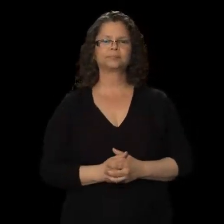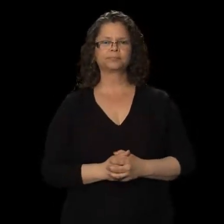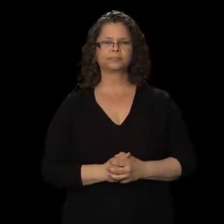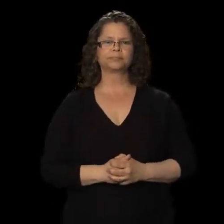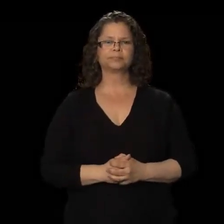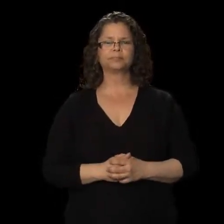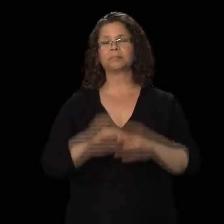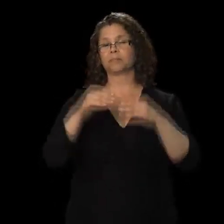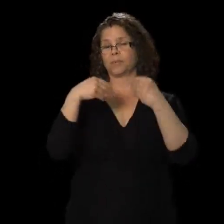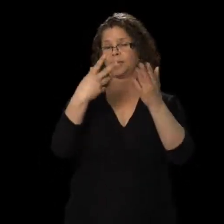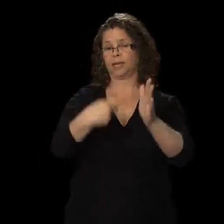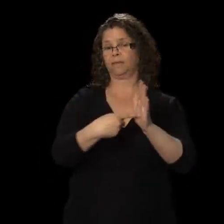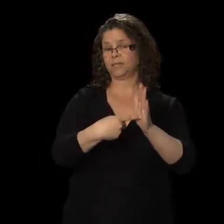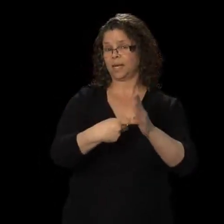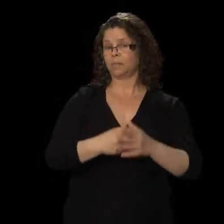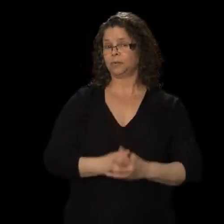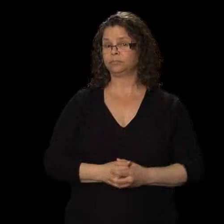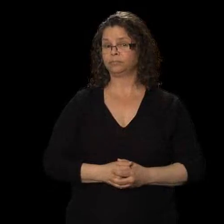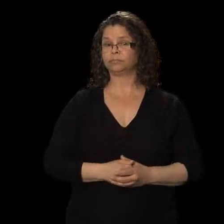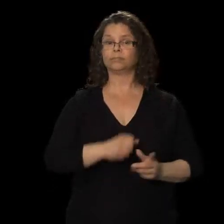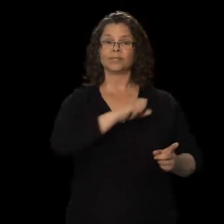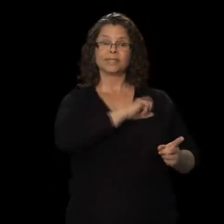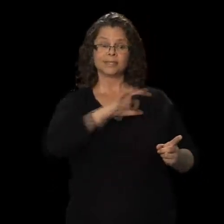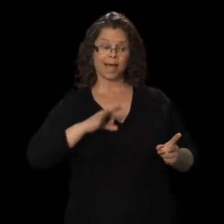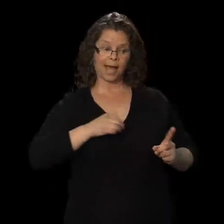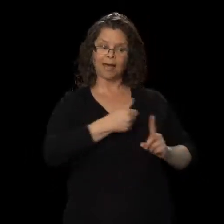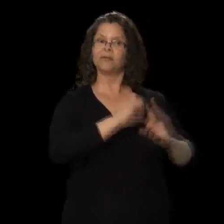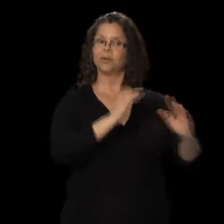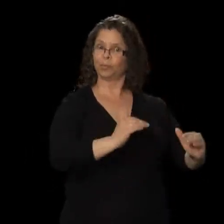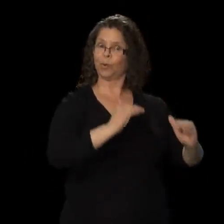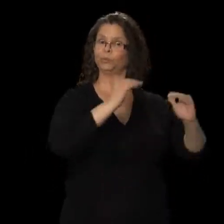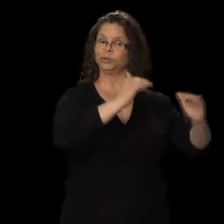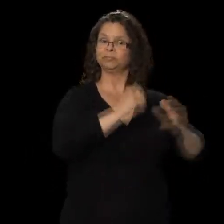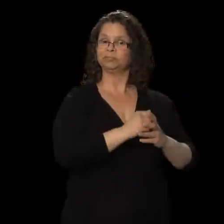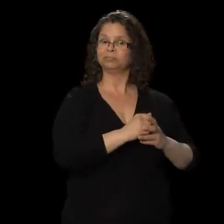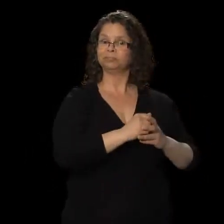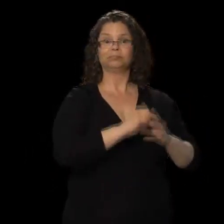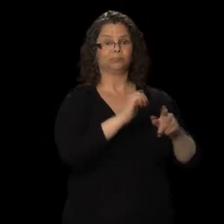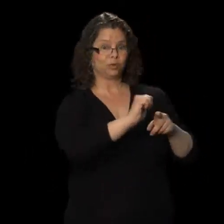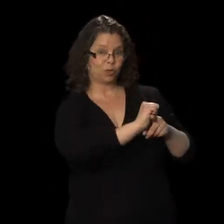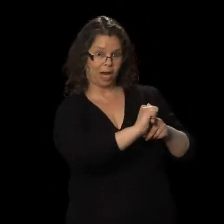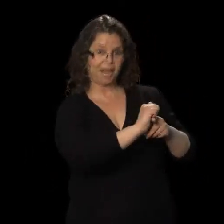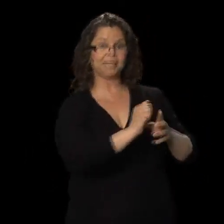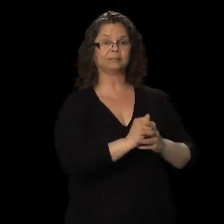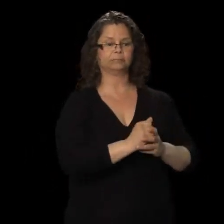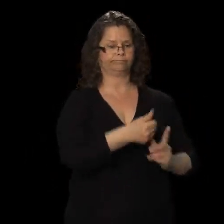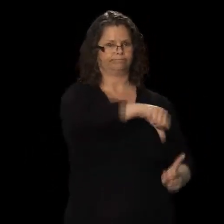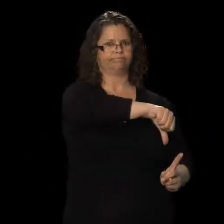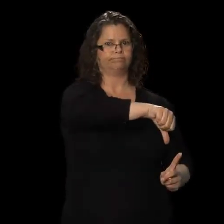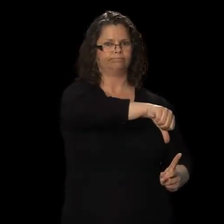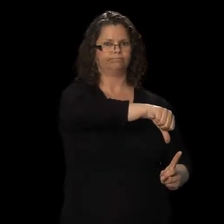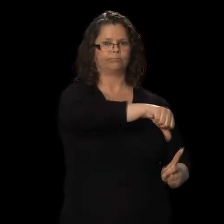Example: An employee is denied promotions, training or is